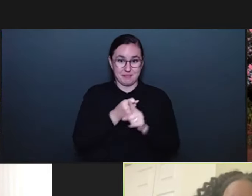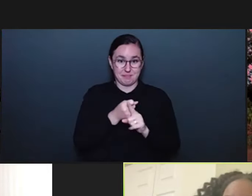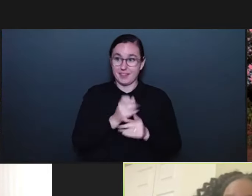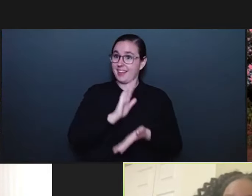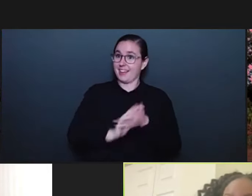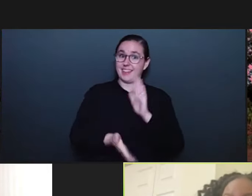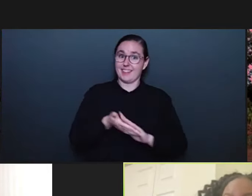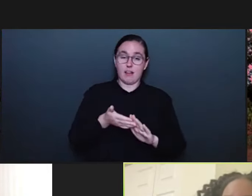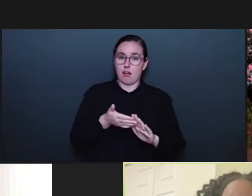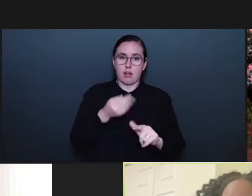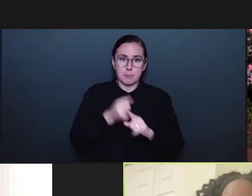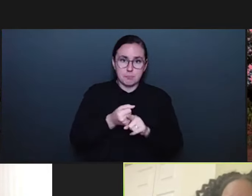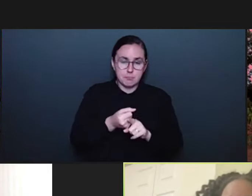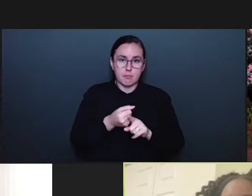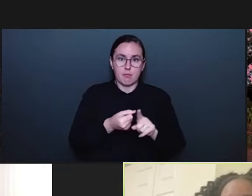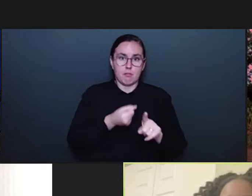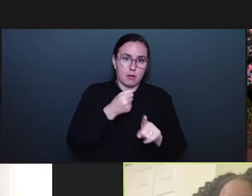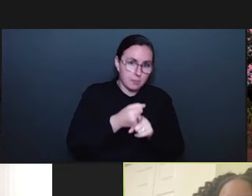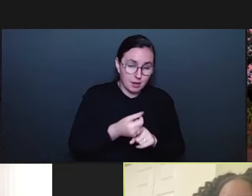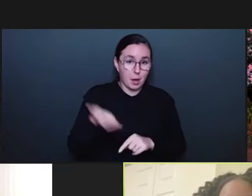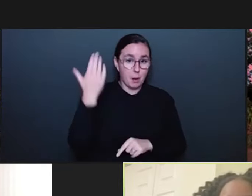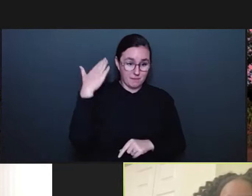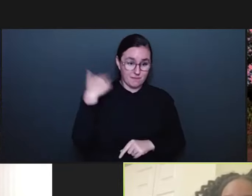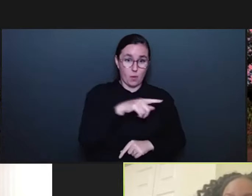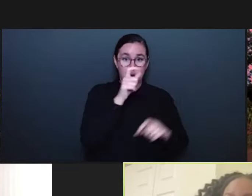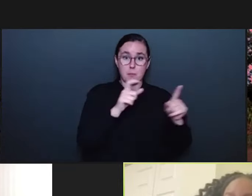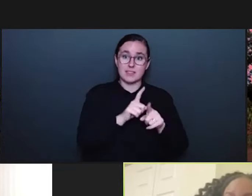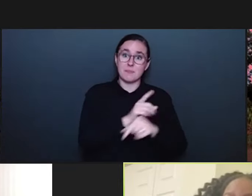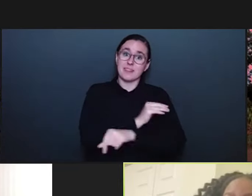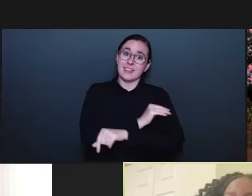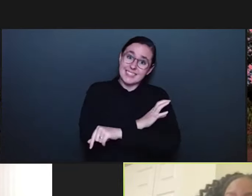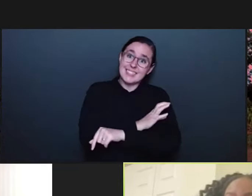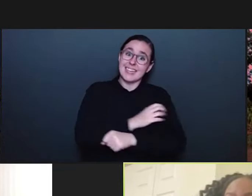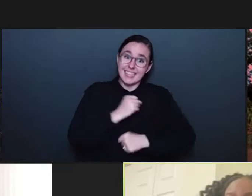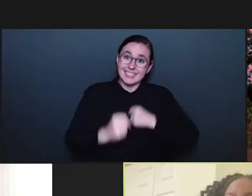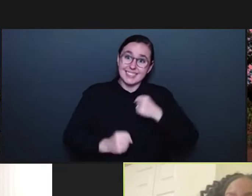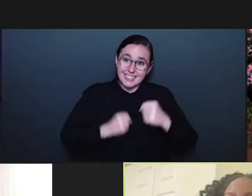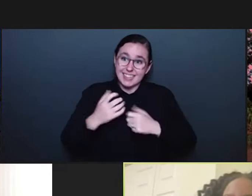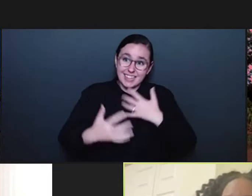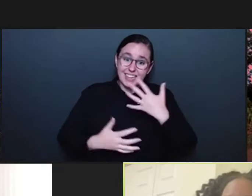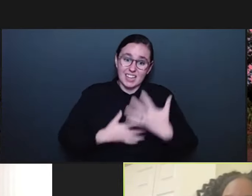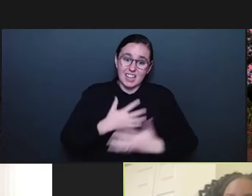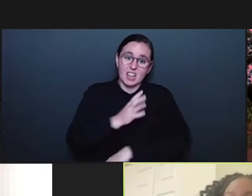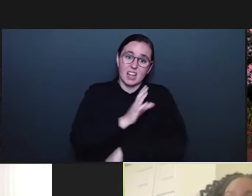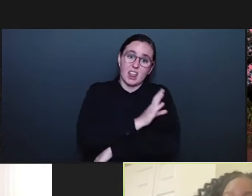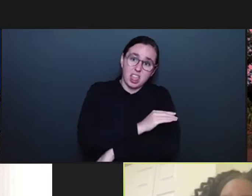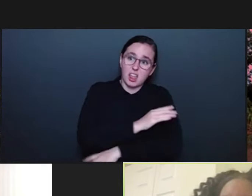and cannot cope anymore. The question actually is what can we do instead of adding more pressure to